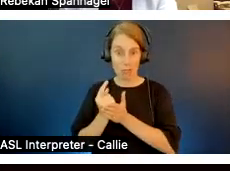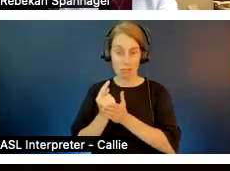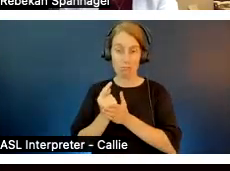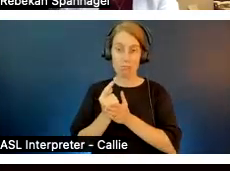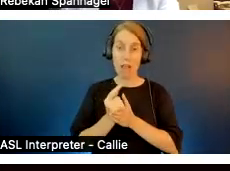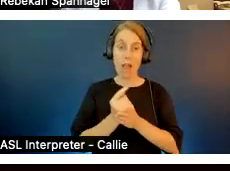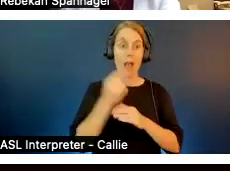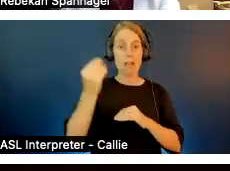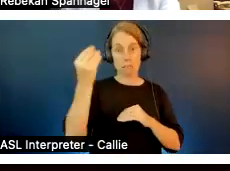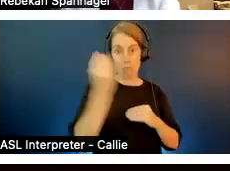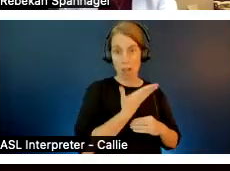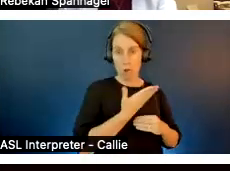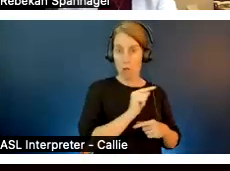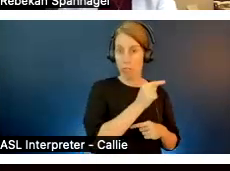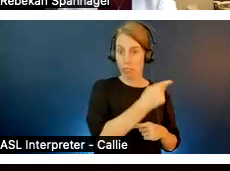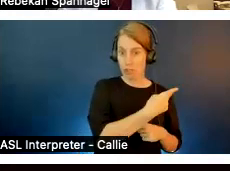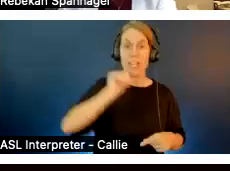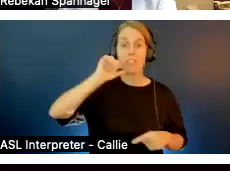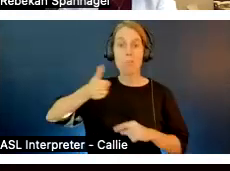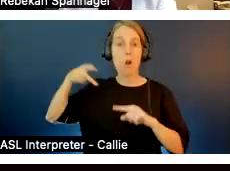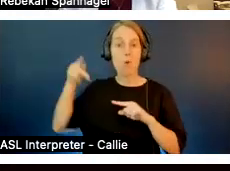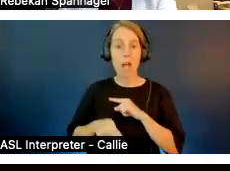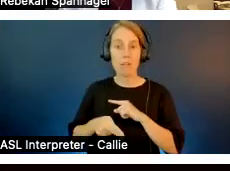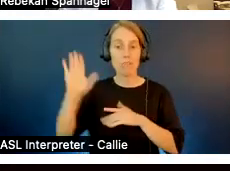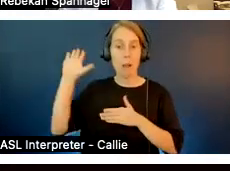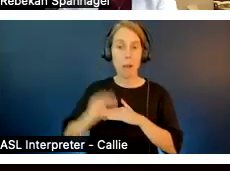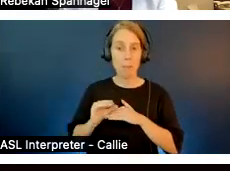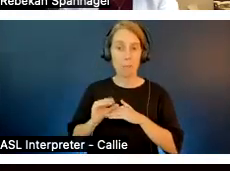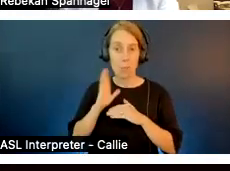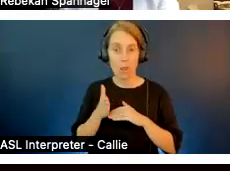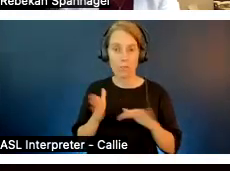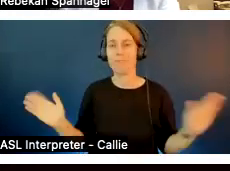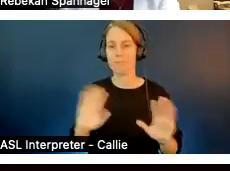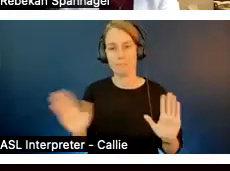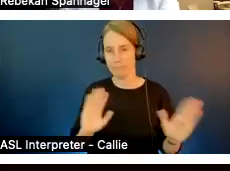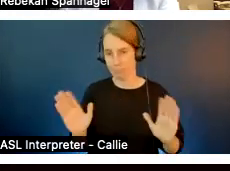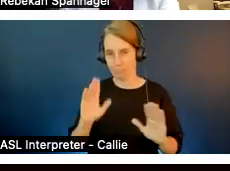you on thursday and say tomorrow is the day that you're suddenly down to 10 hours going forward